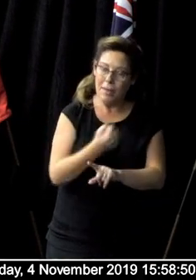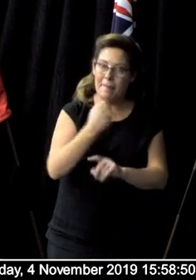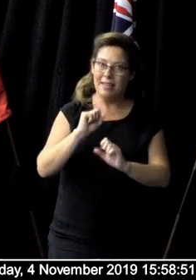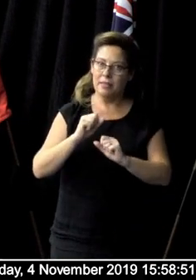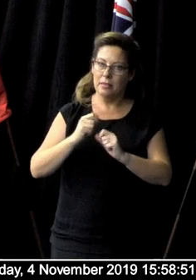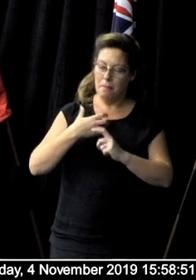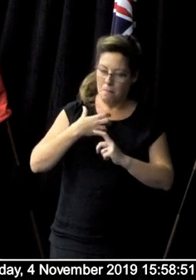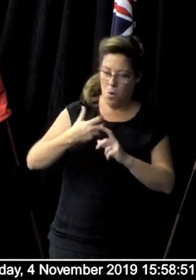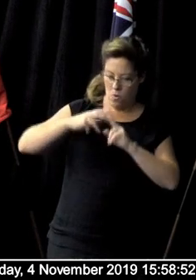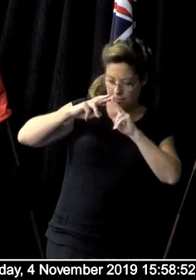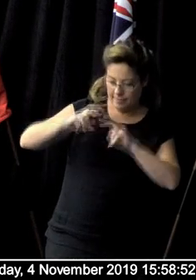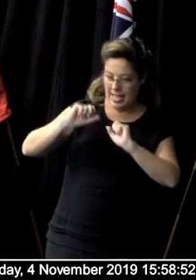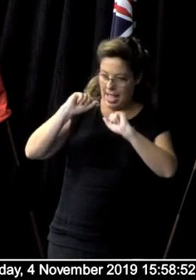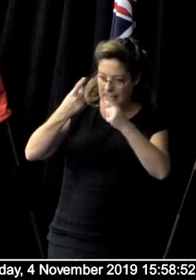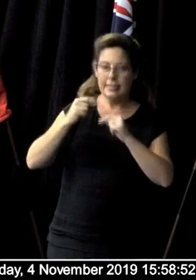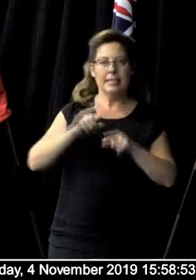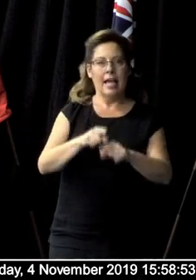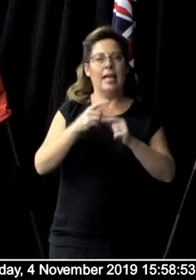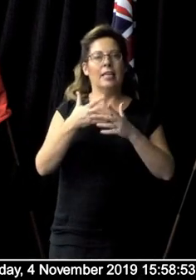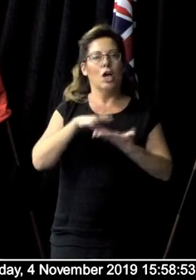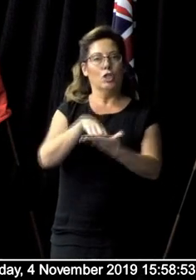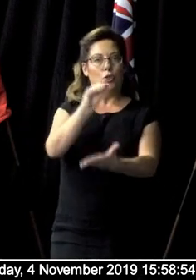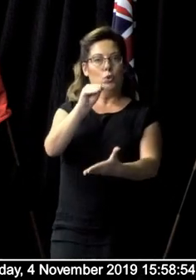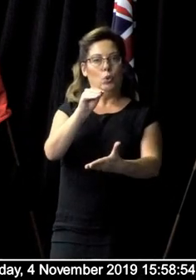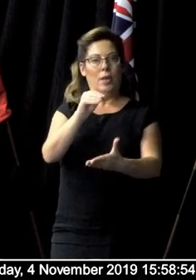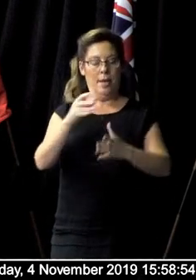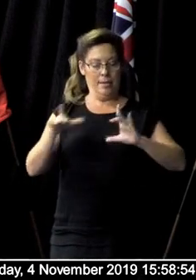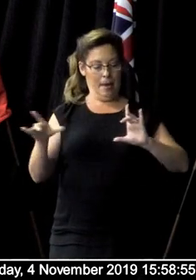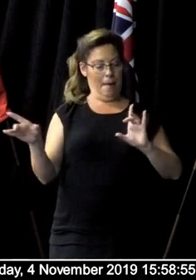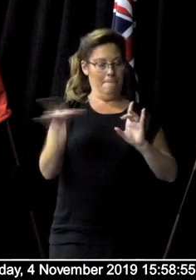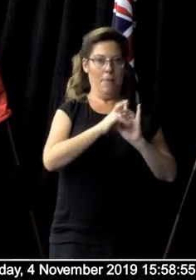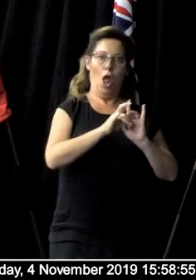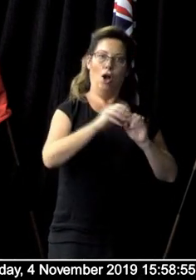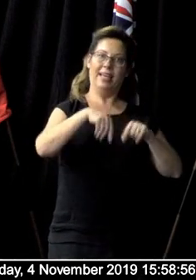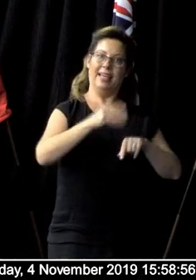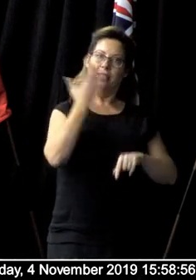belonging in schools, what does it mean to be an authentic member of a school